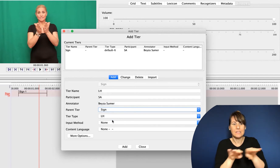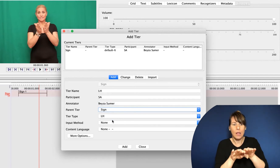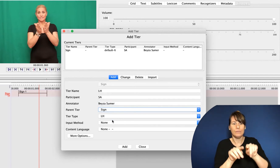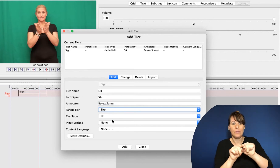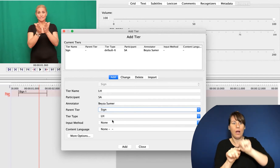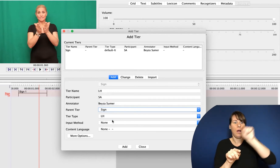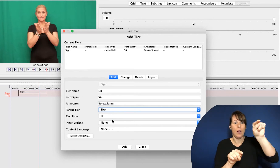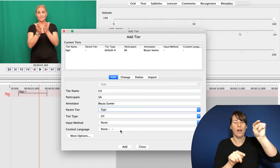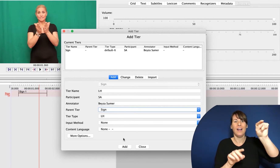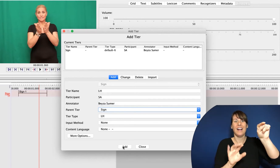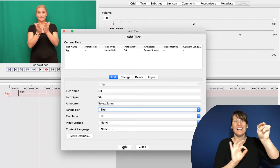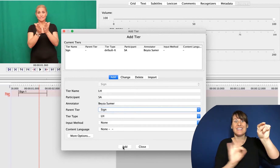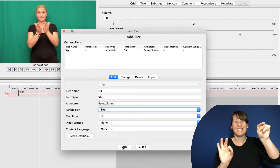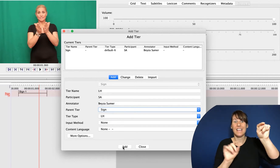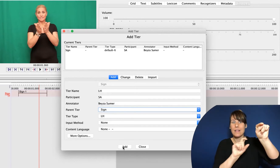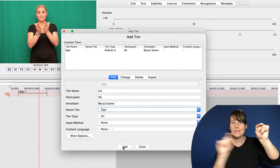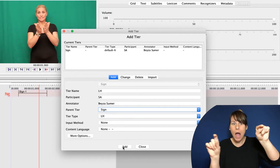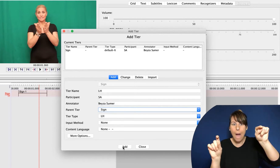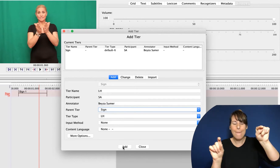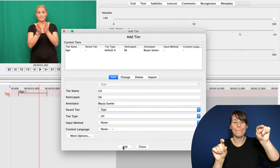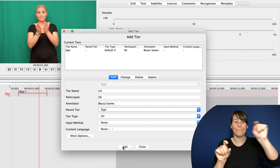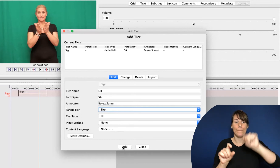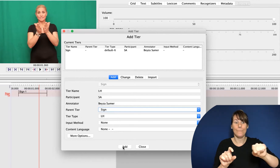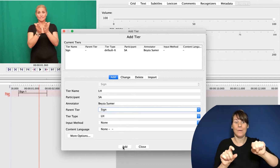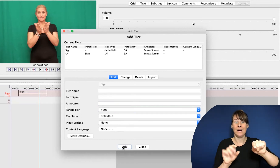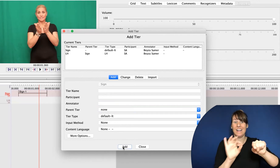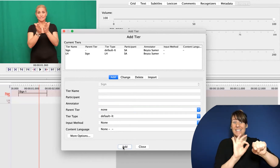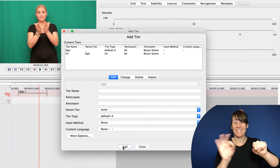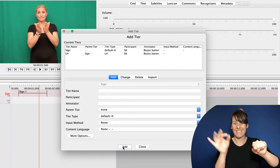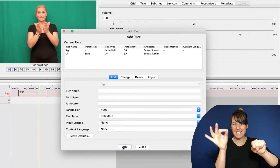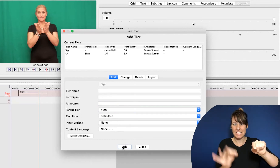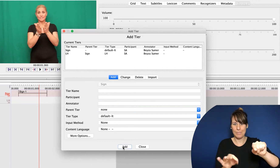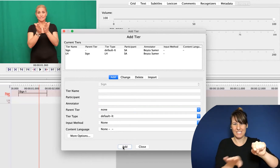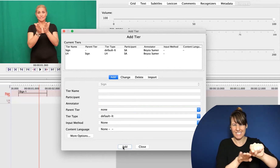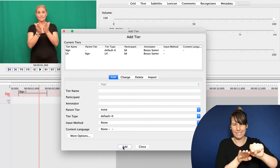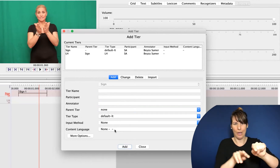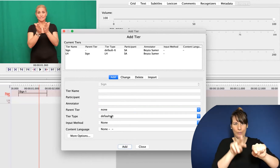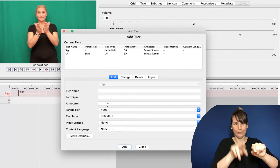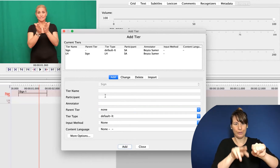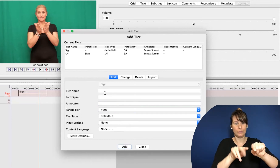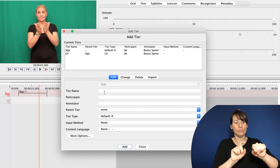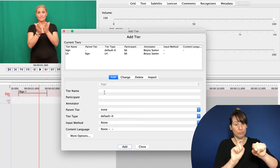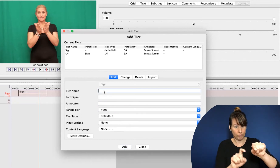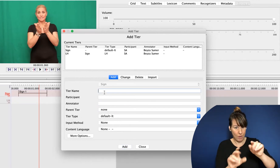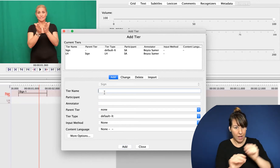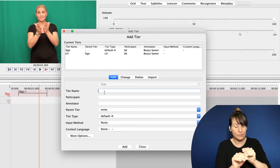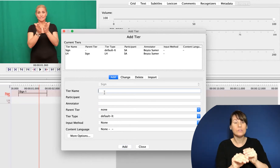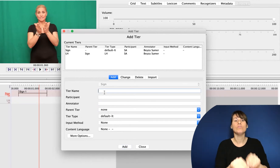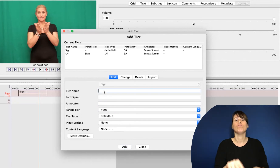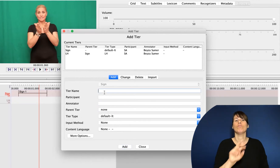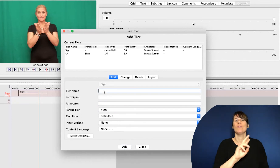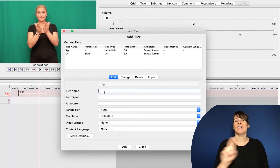This is a good sign. And I do just "Add". And I will do the same thing for the right hand tier.